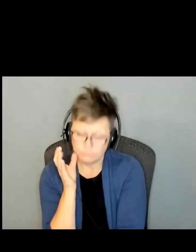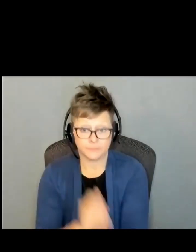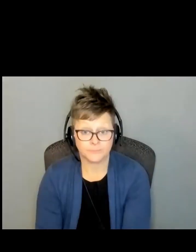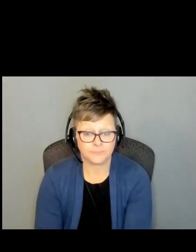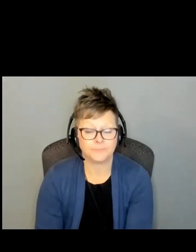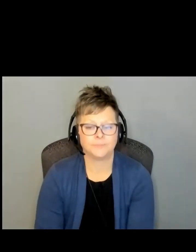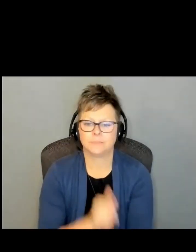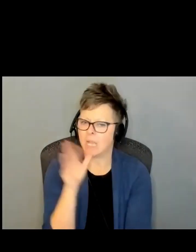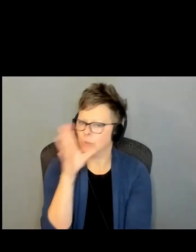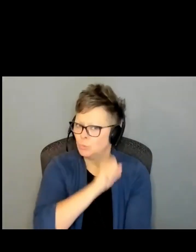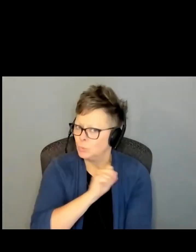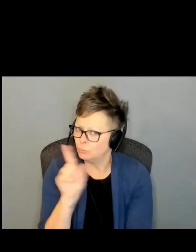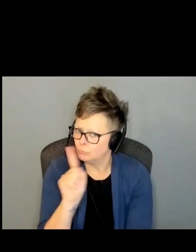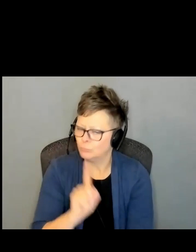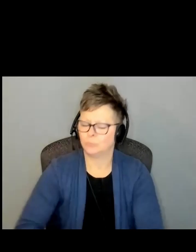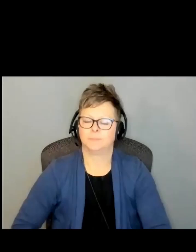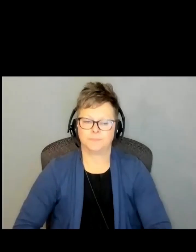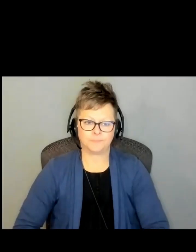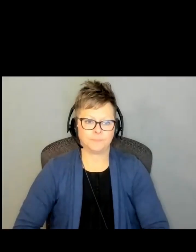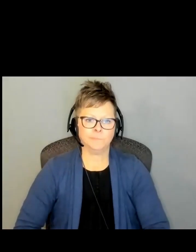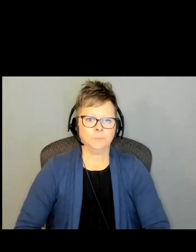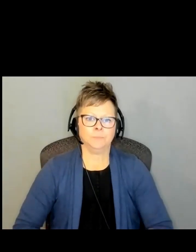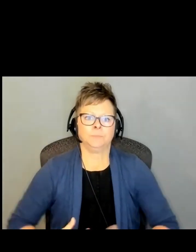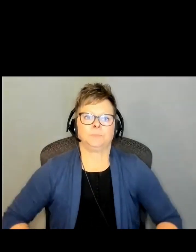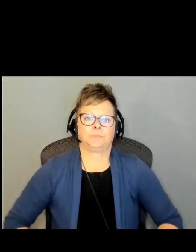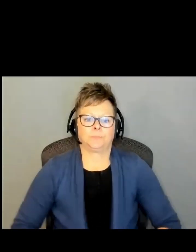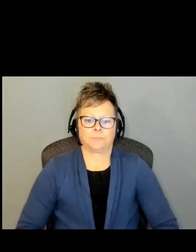How might we?